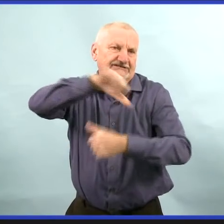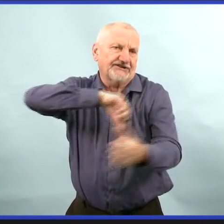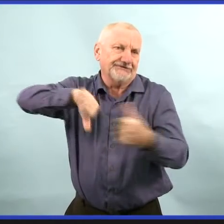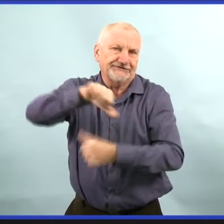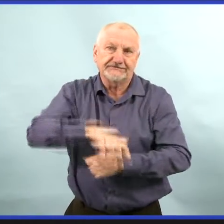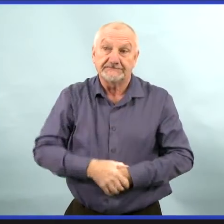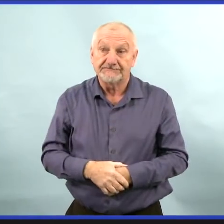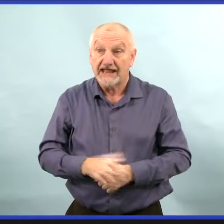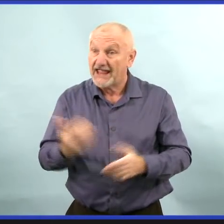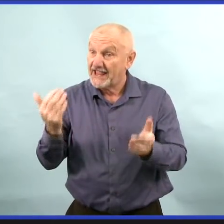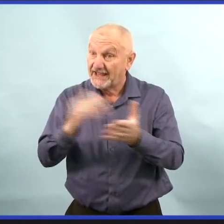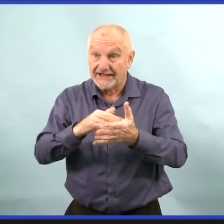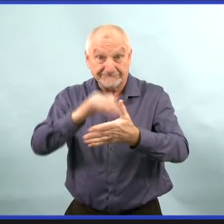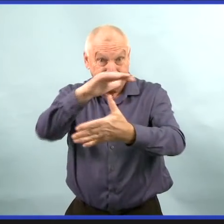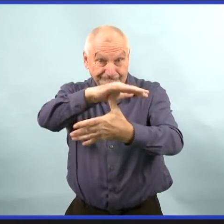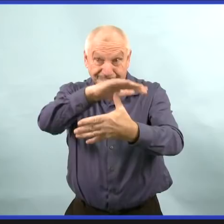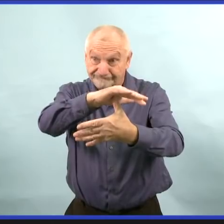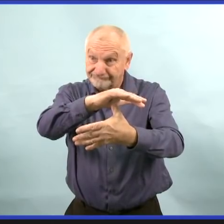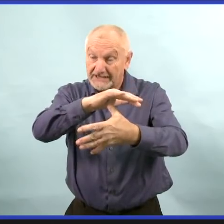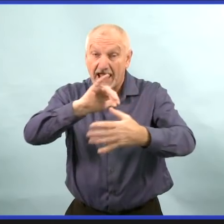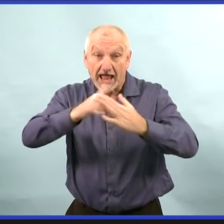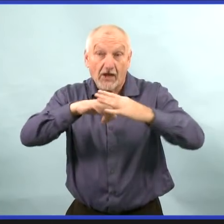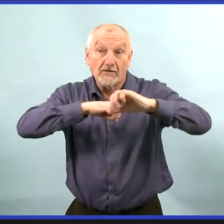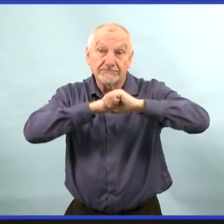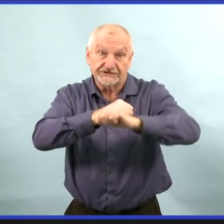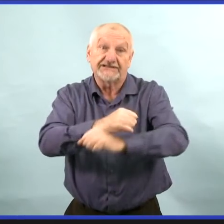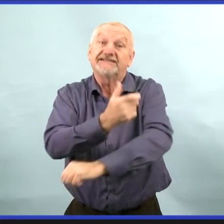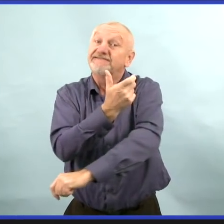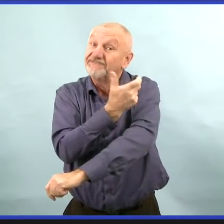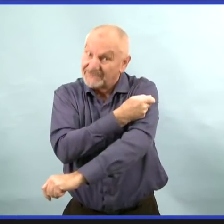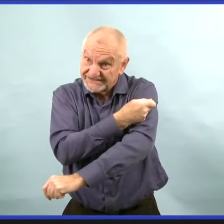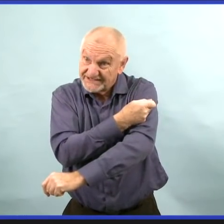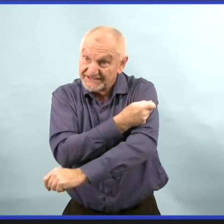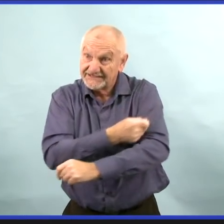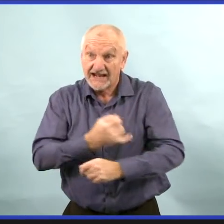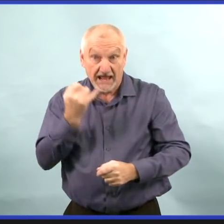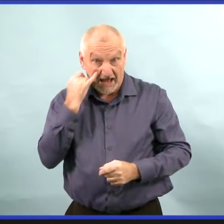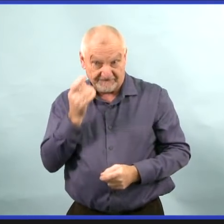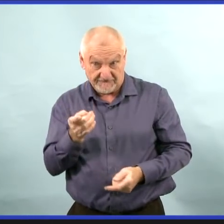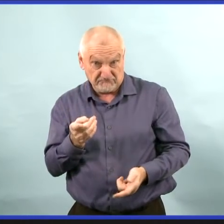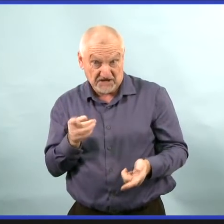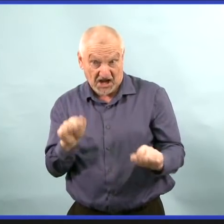so if you're eligible to be vaccinated please do so as soon as possible do receive those